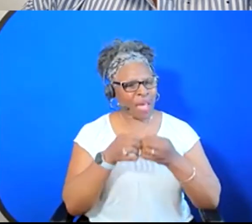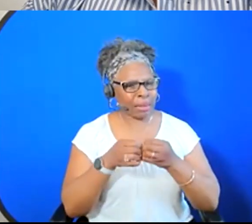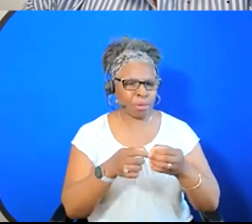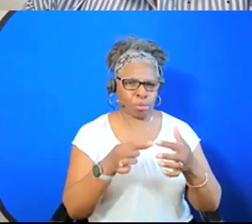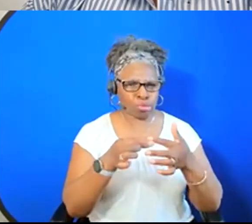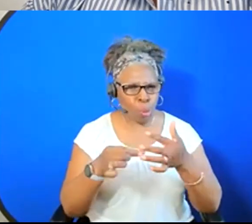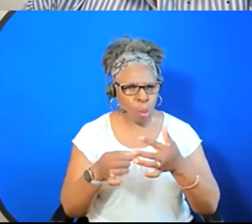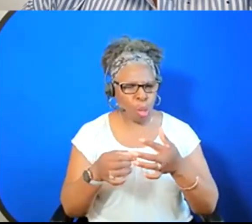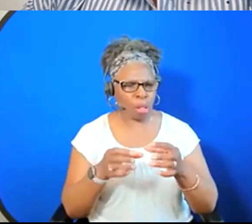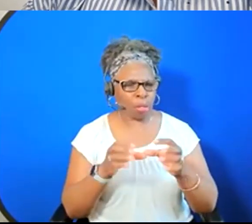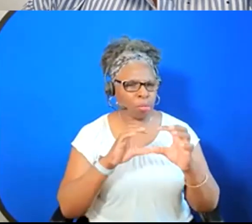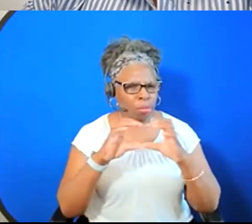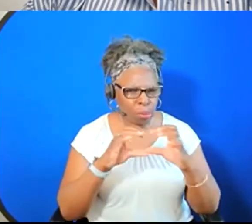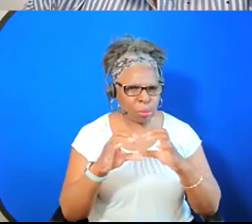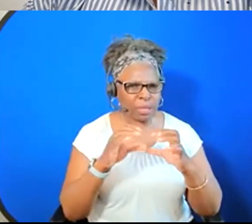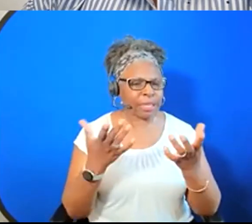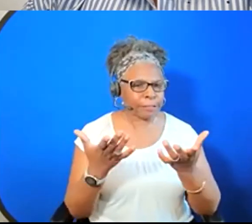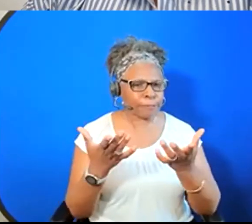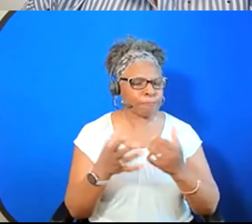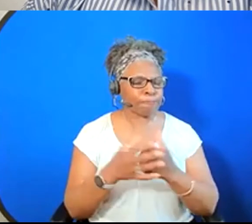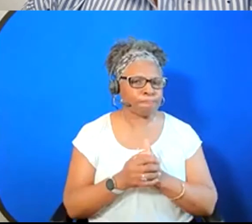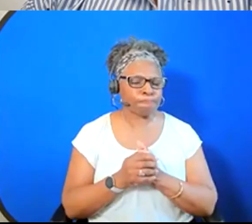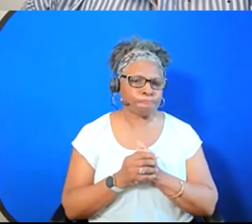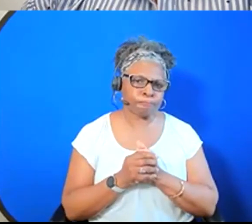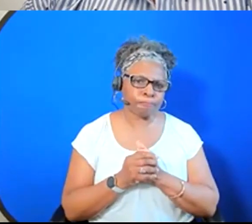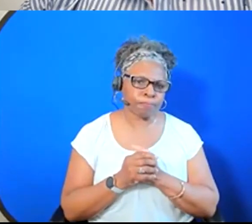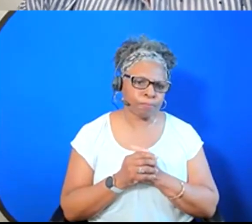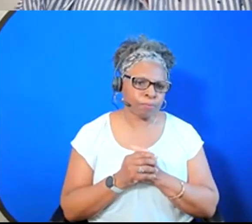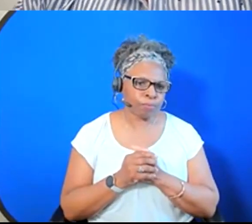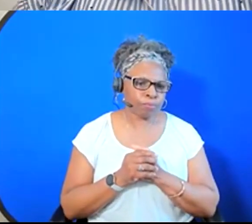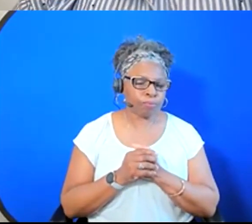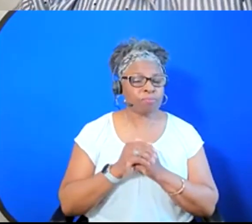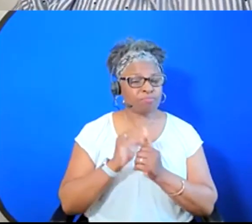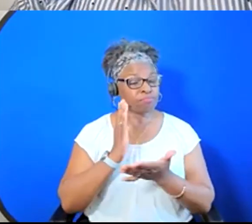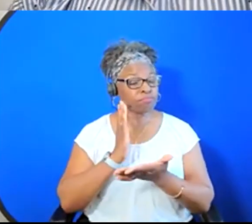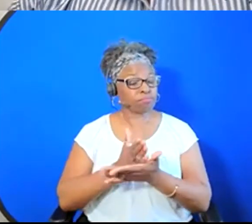after how we deal with it afterwards. >> ULRIKA: Yeah, definitely. And in many